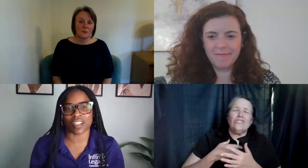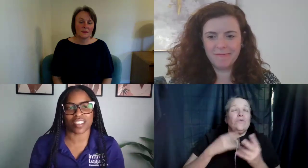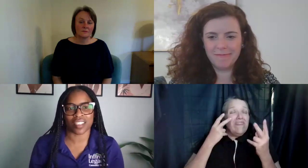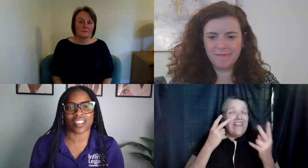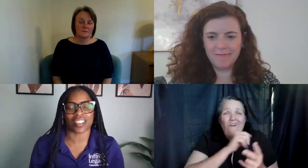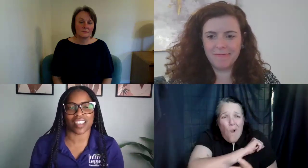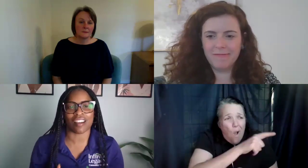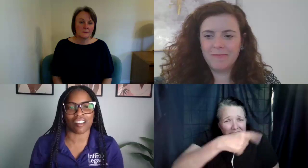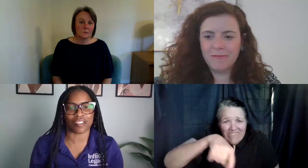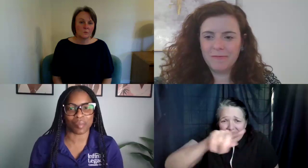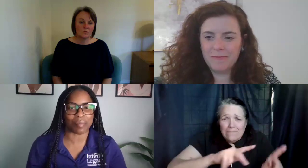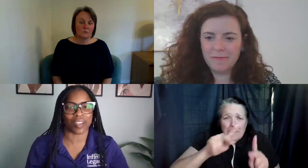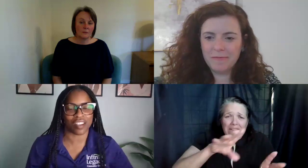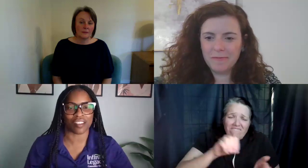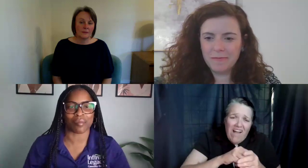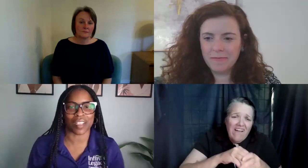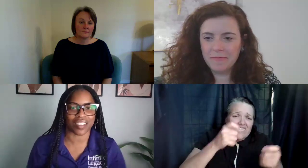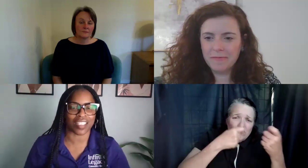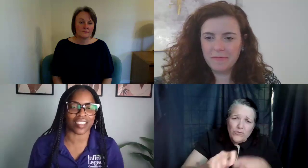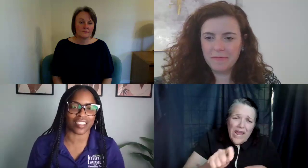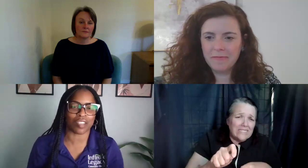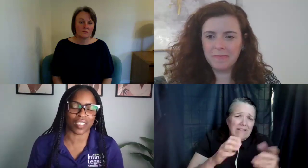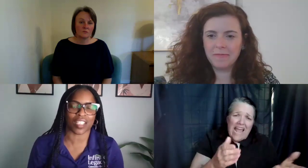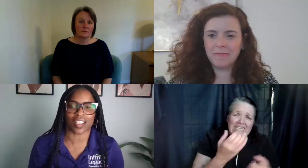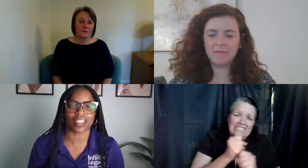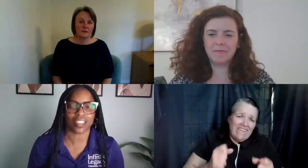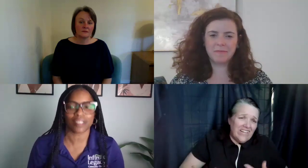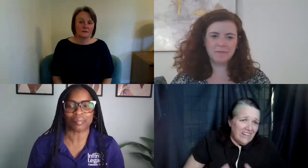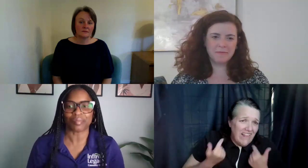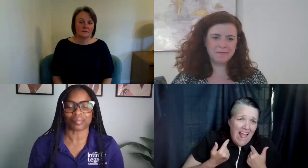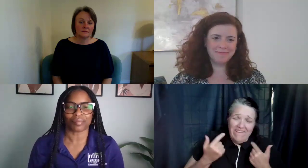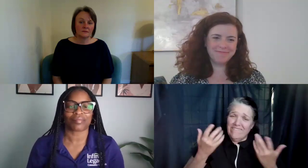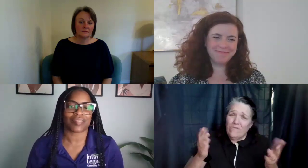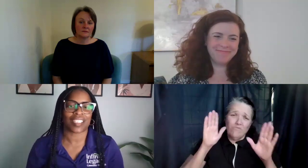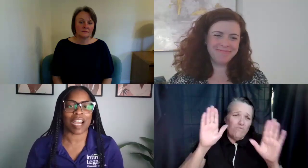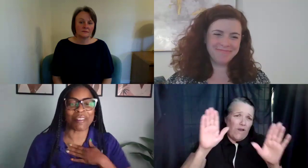to see all these people here because someone said yes. I'm going this year,